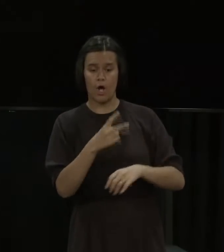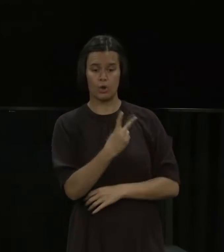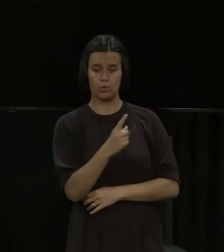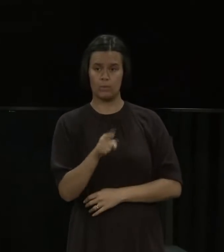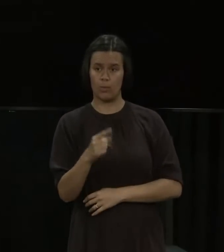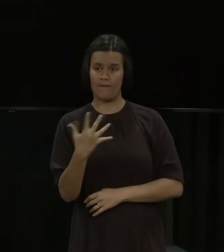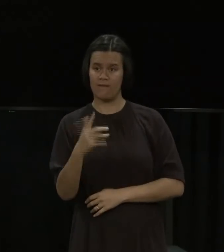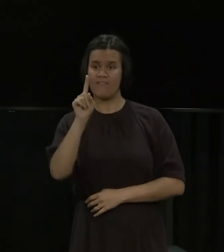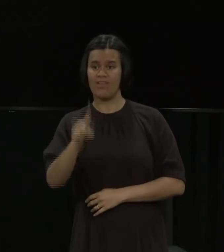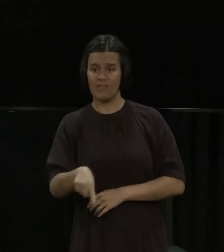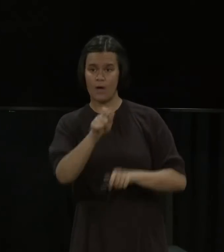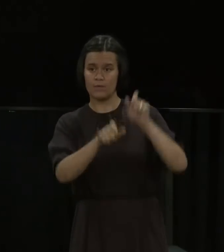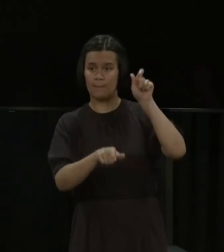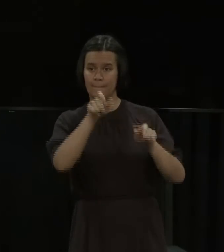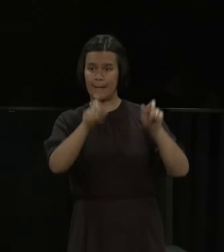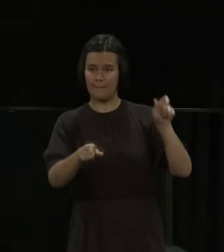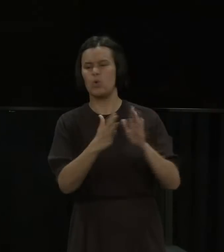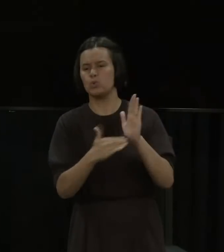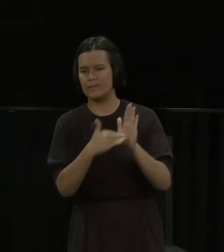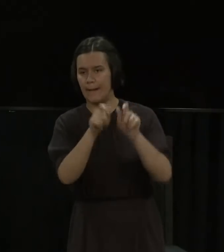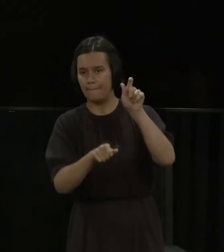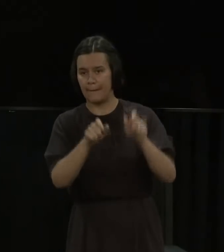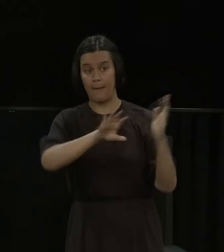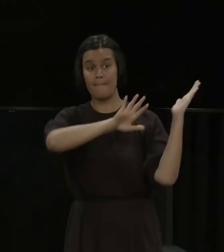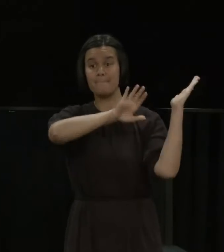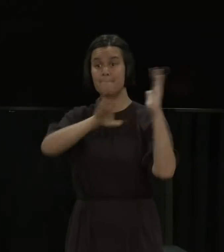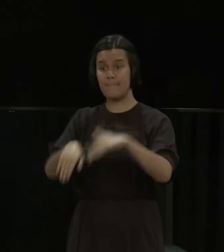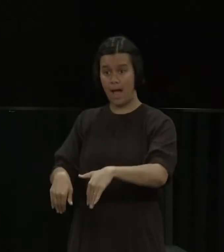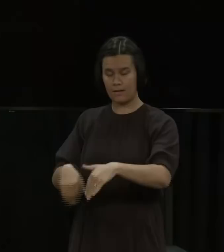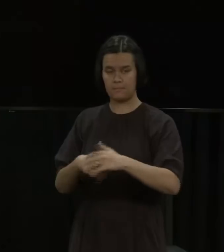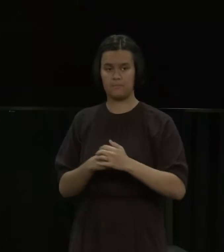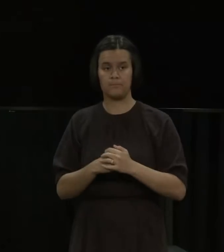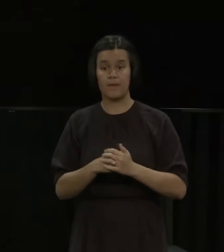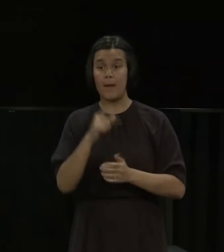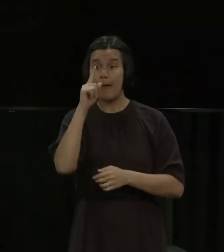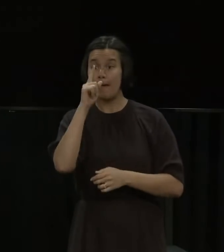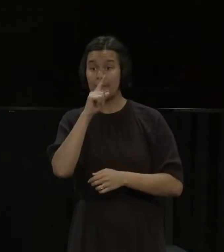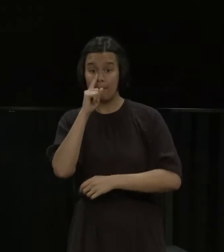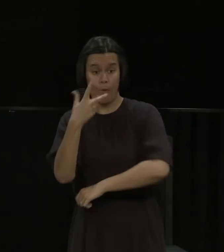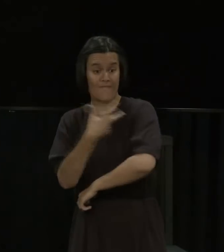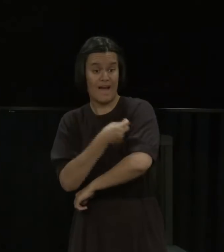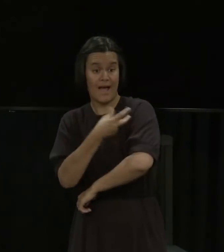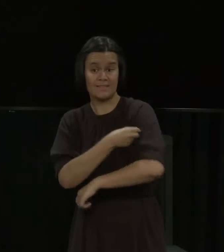Yesterday we saw figures